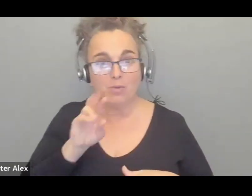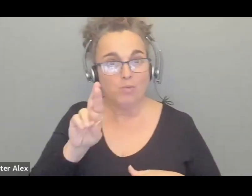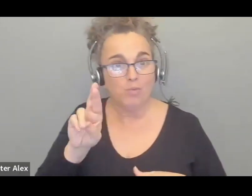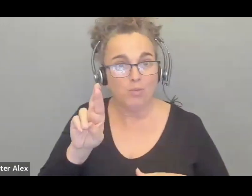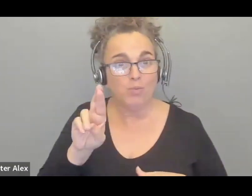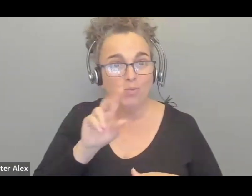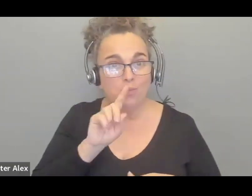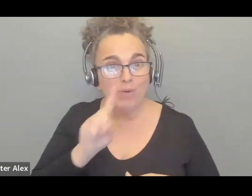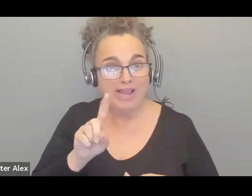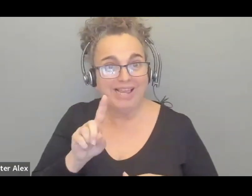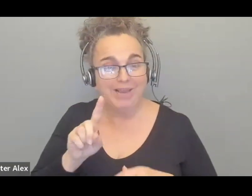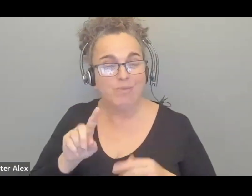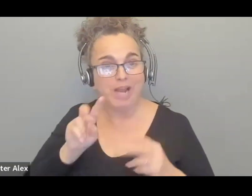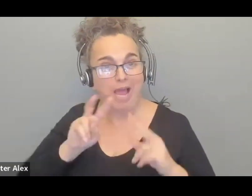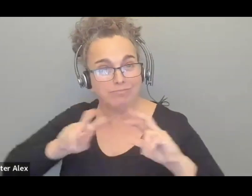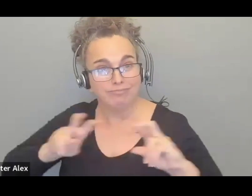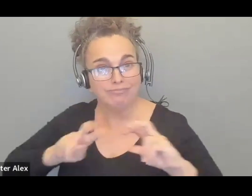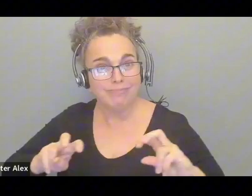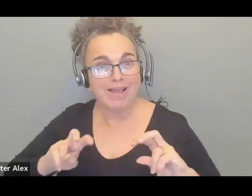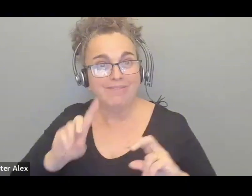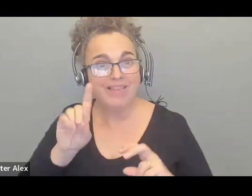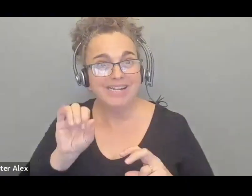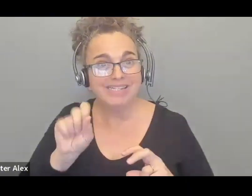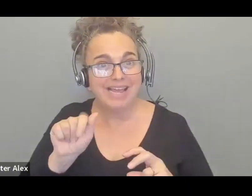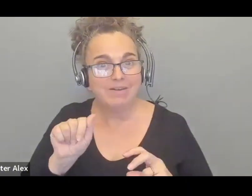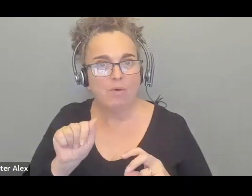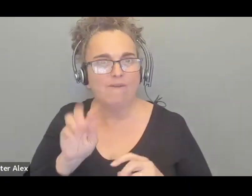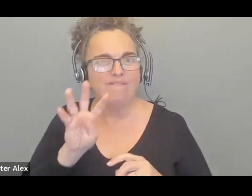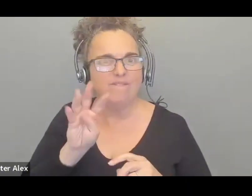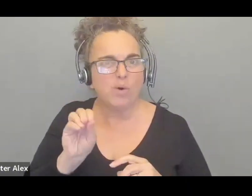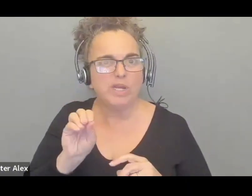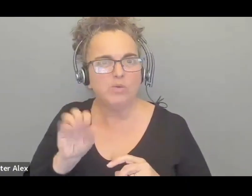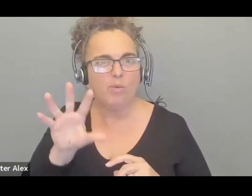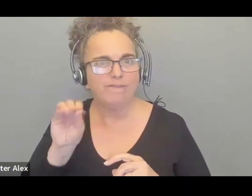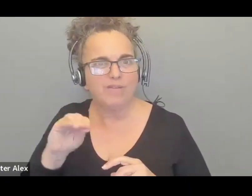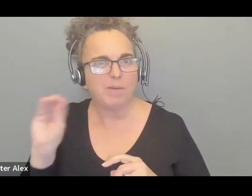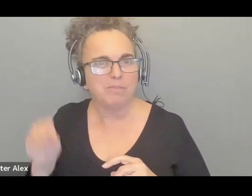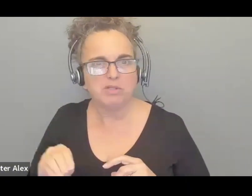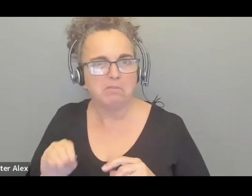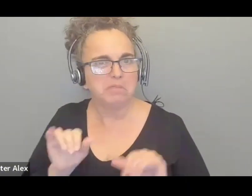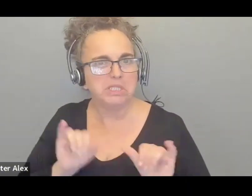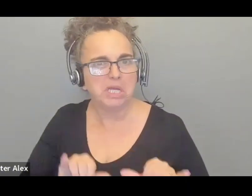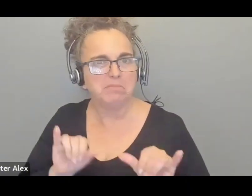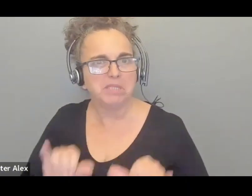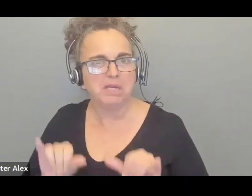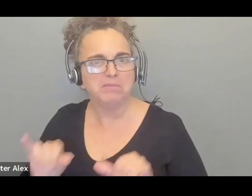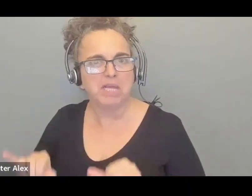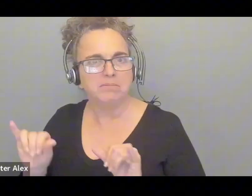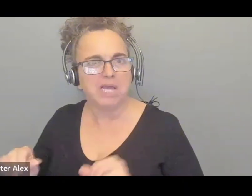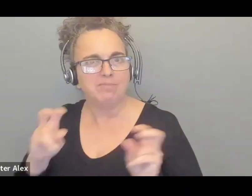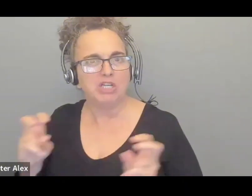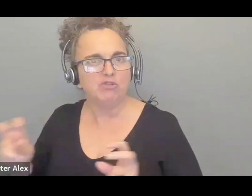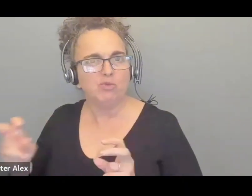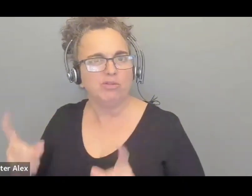and we realized that 40-50% of the issues were the same issues that were happening year after year for the last four years.